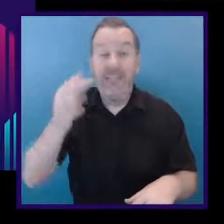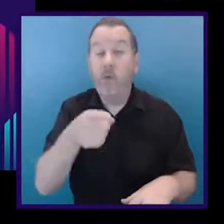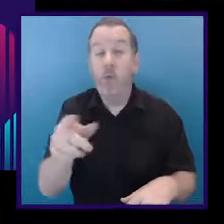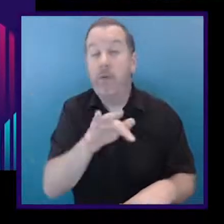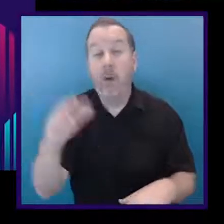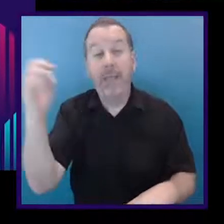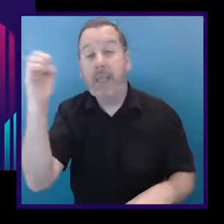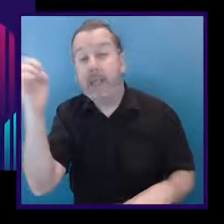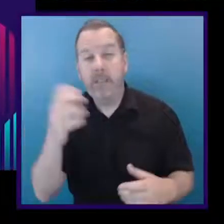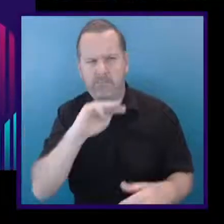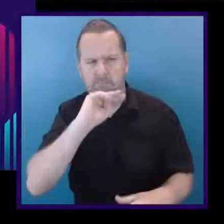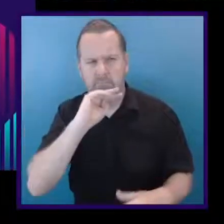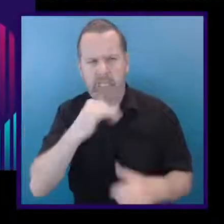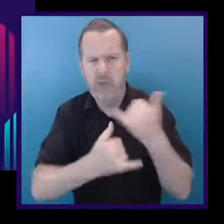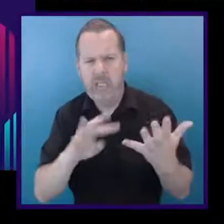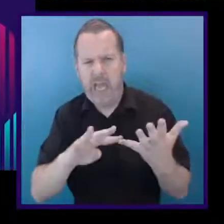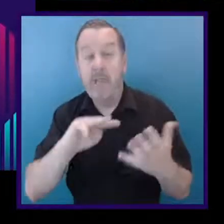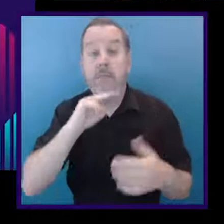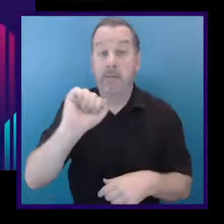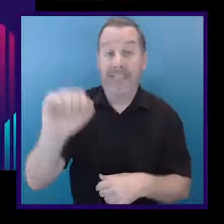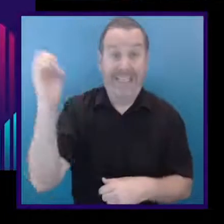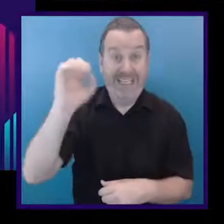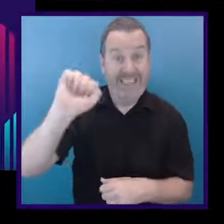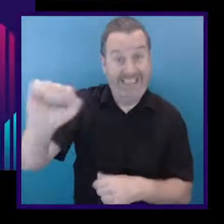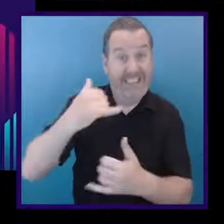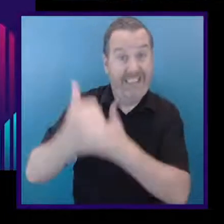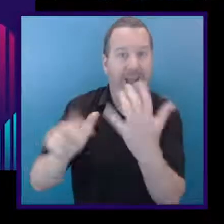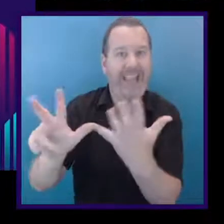Ireland is the same as Year 8 in England, so these pupils are in their second year of